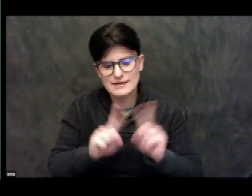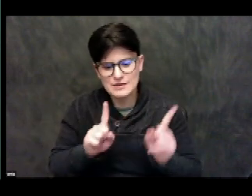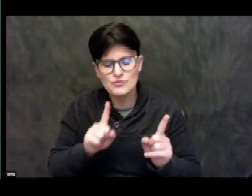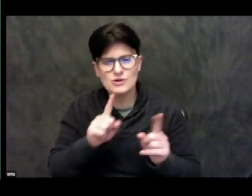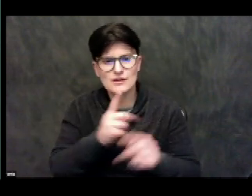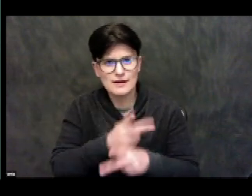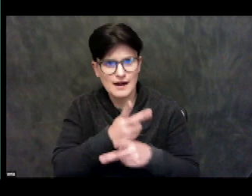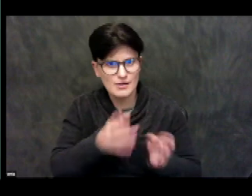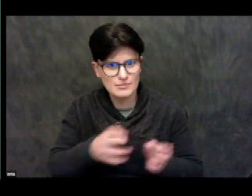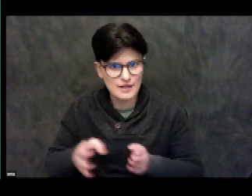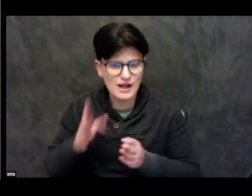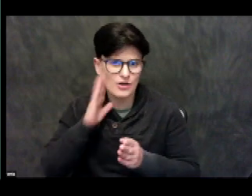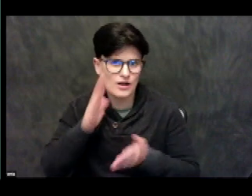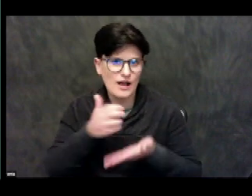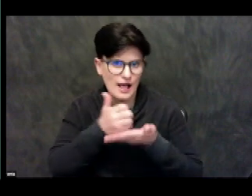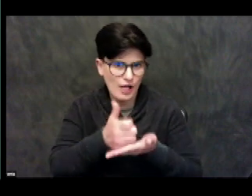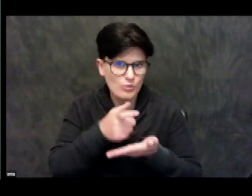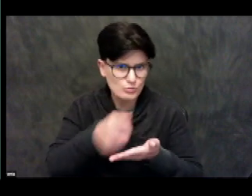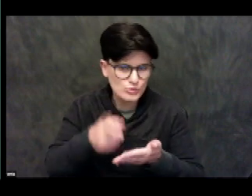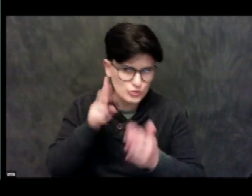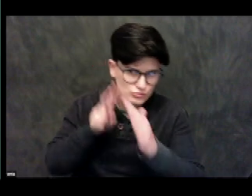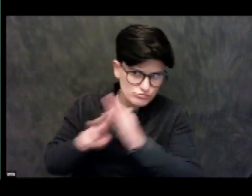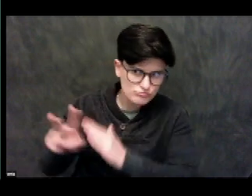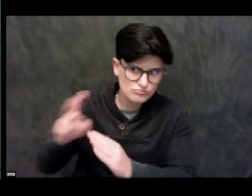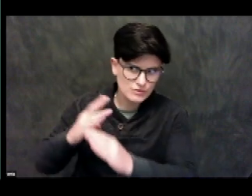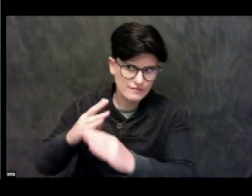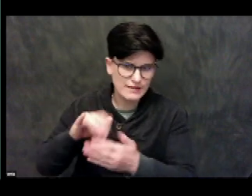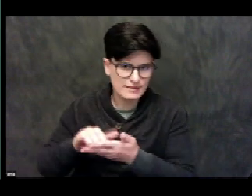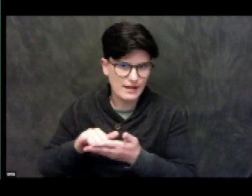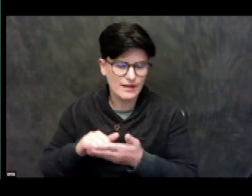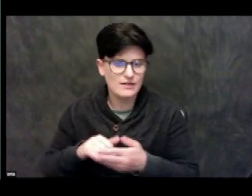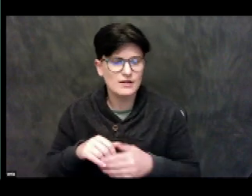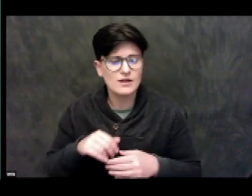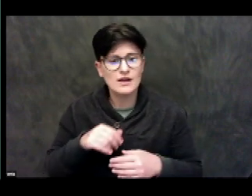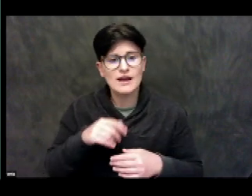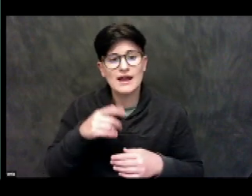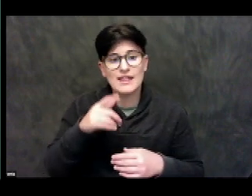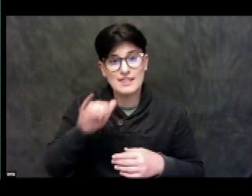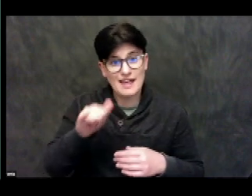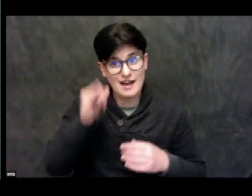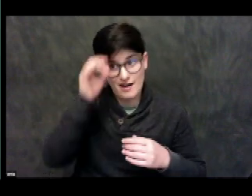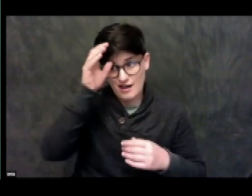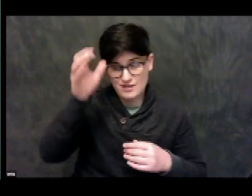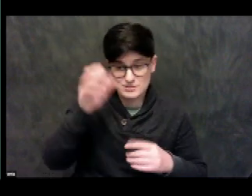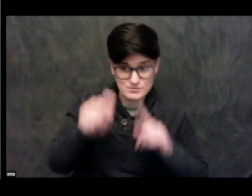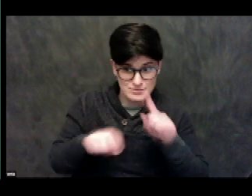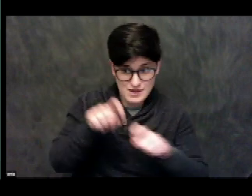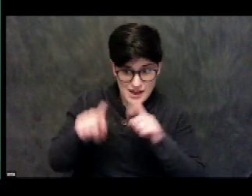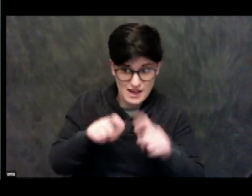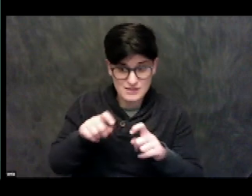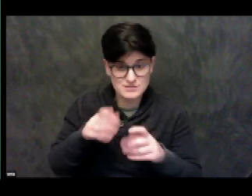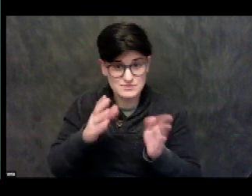This whole concept of asking questions and planning ahead, this is going to be your ability